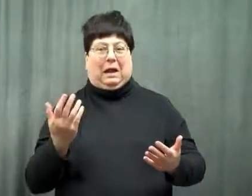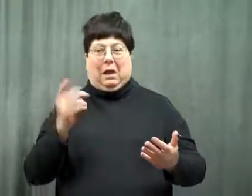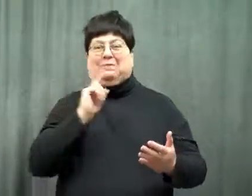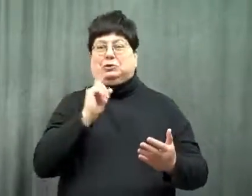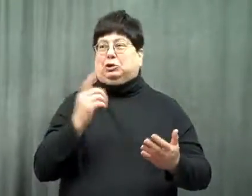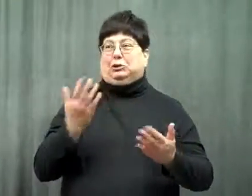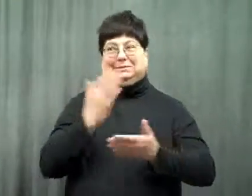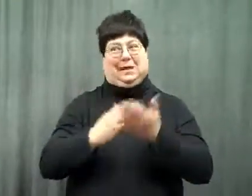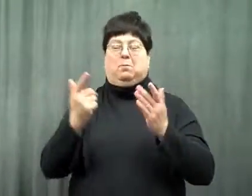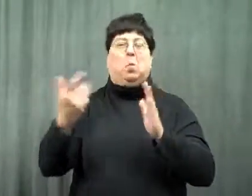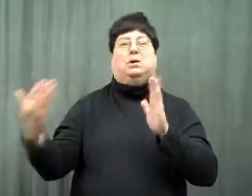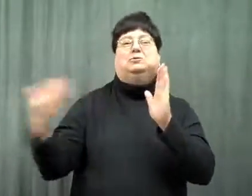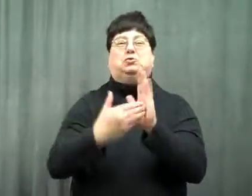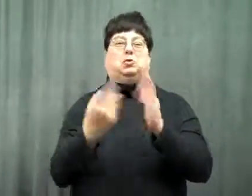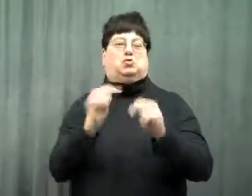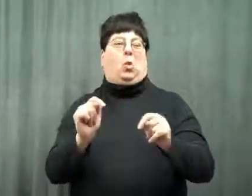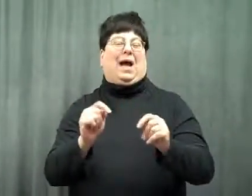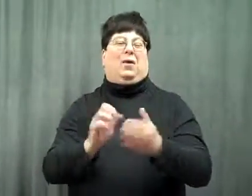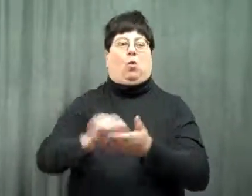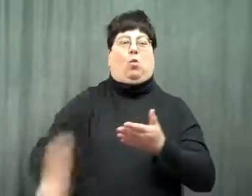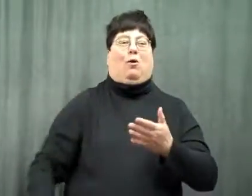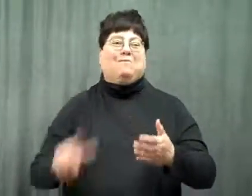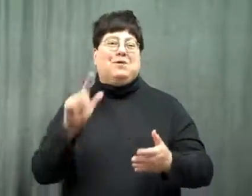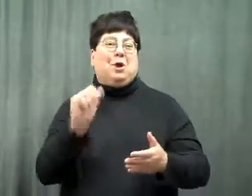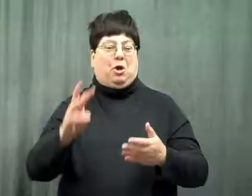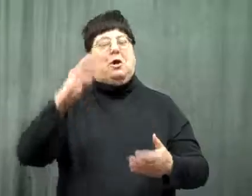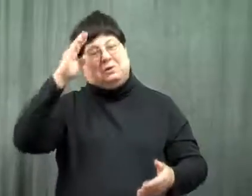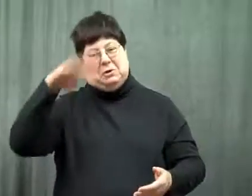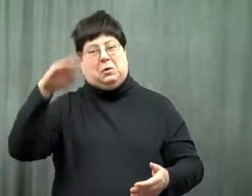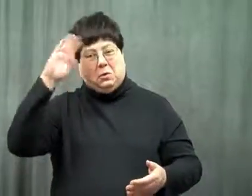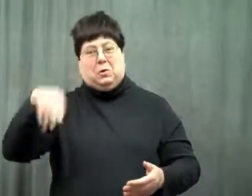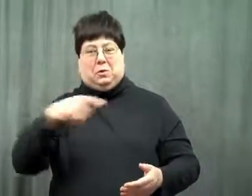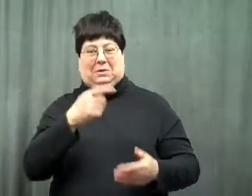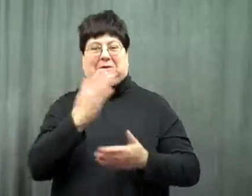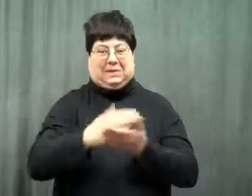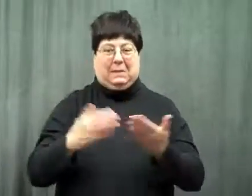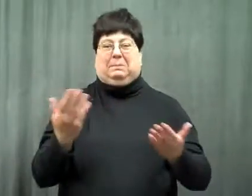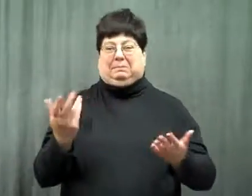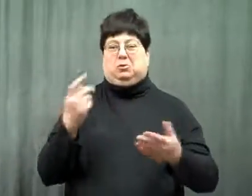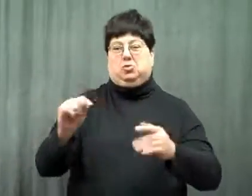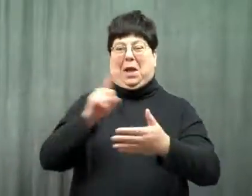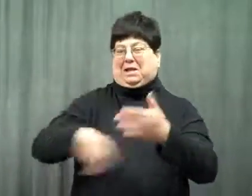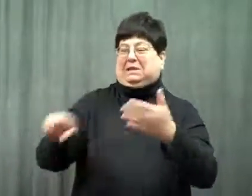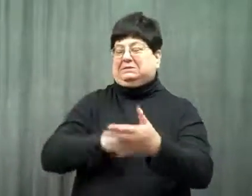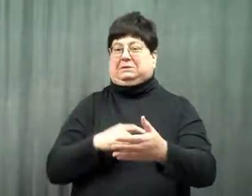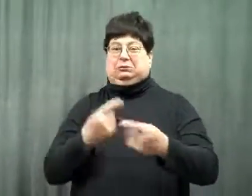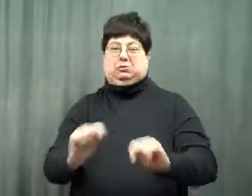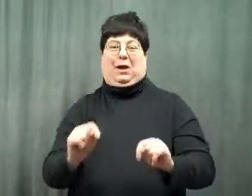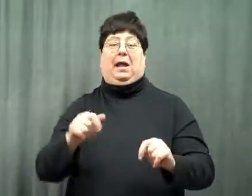She said she realizes there will be lawsuits to have the law declared invalid.